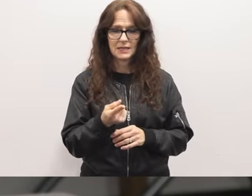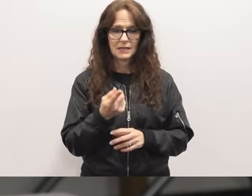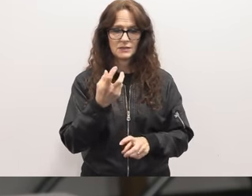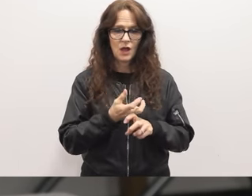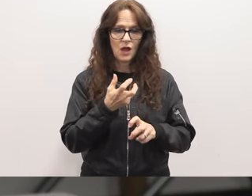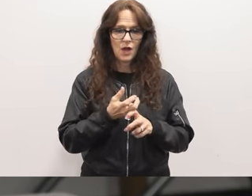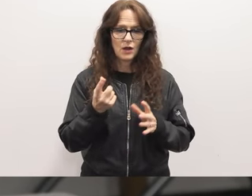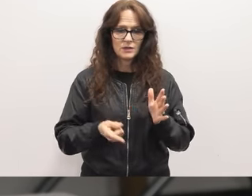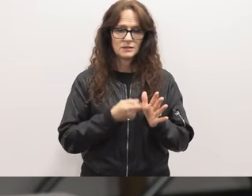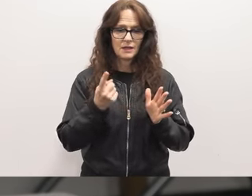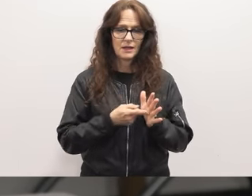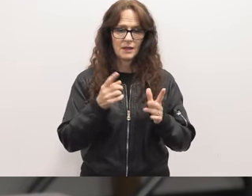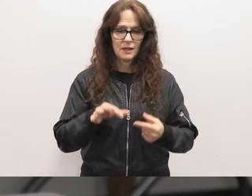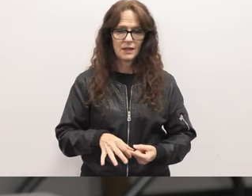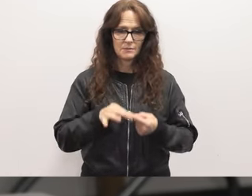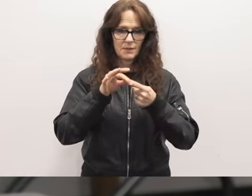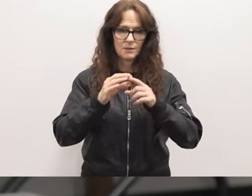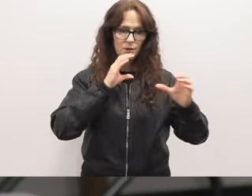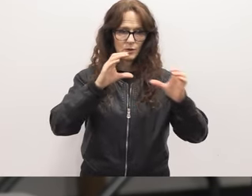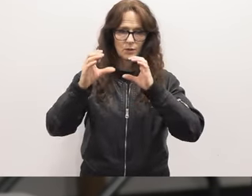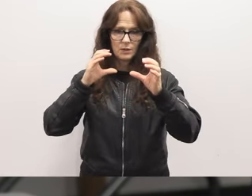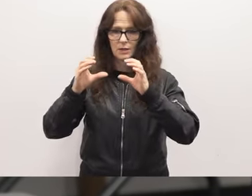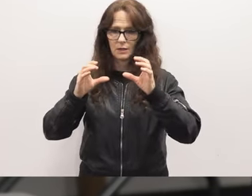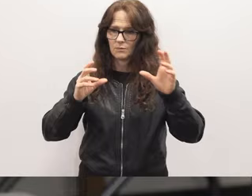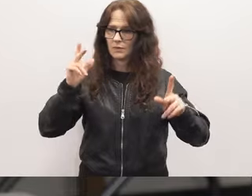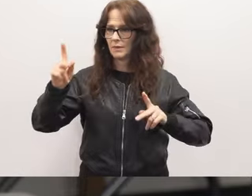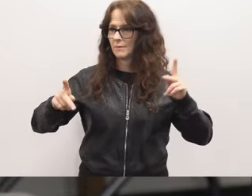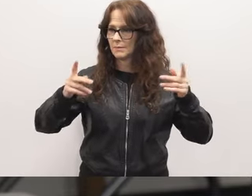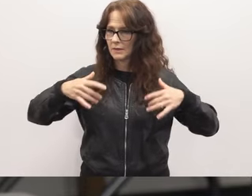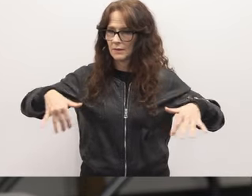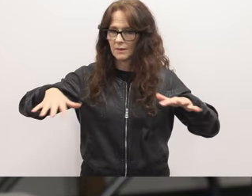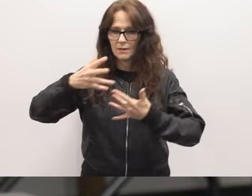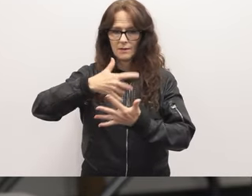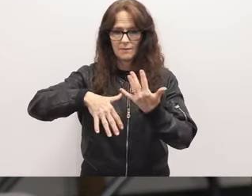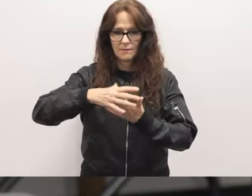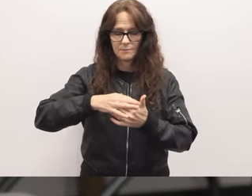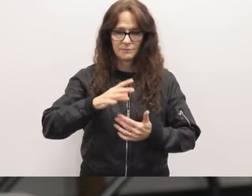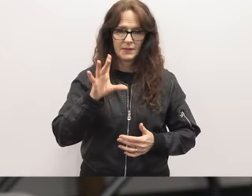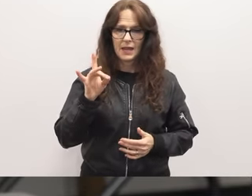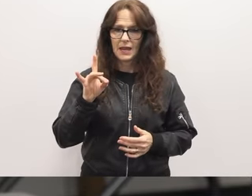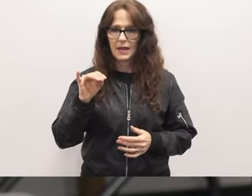especially when you're gonna be out communicating with the public, whether we put 80% or 82% or 85% five years out,